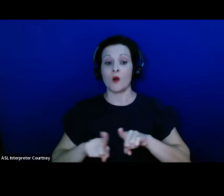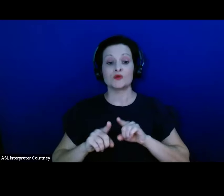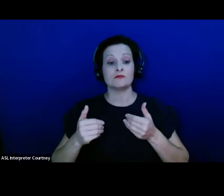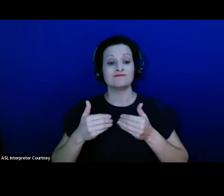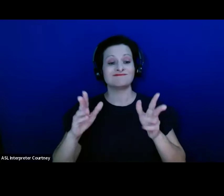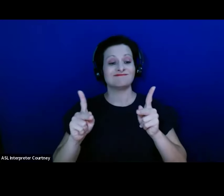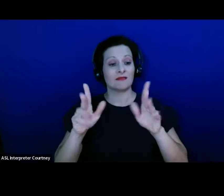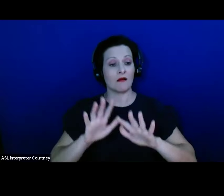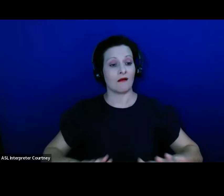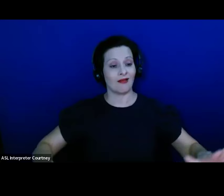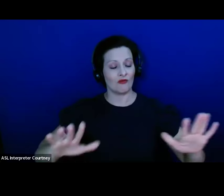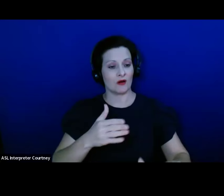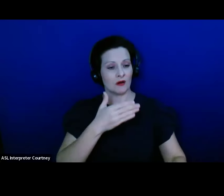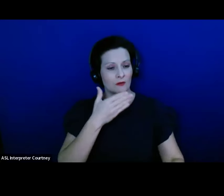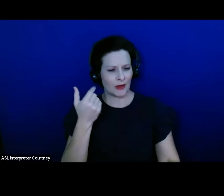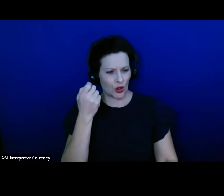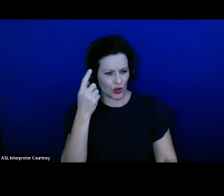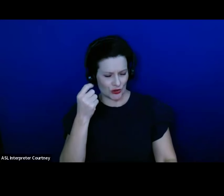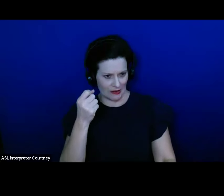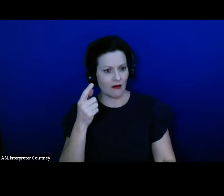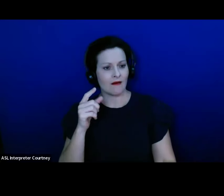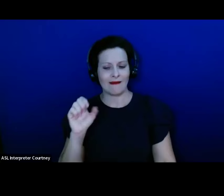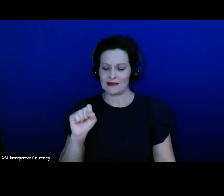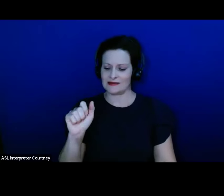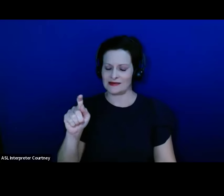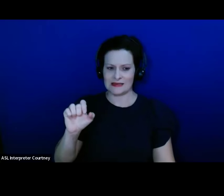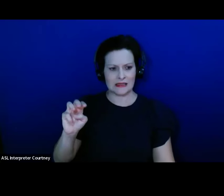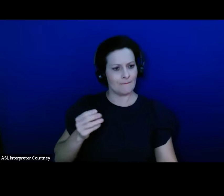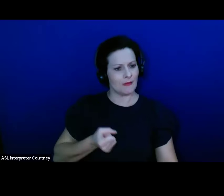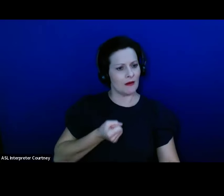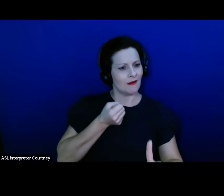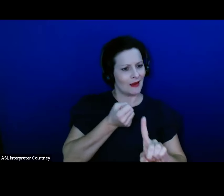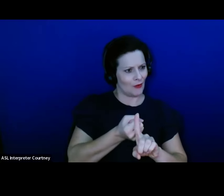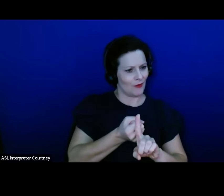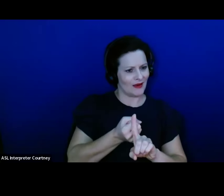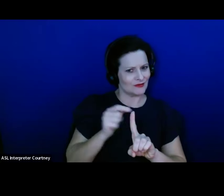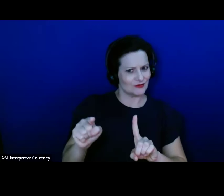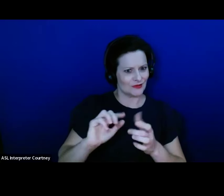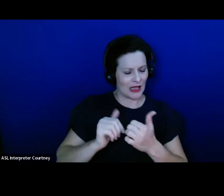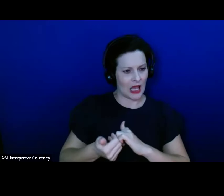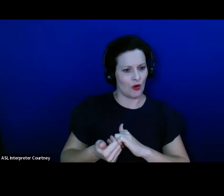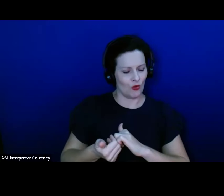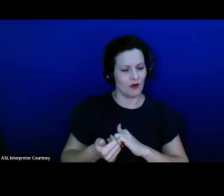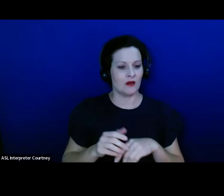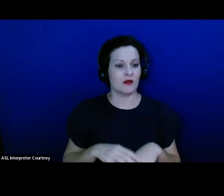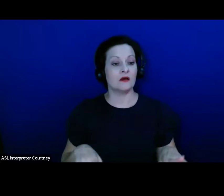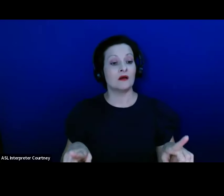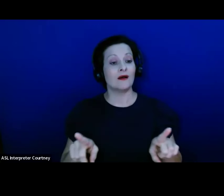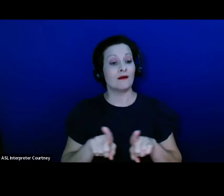to get a better understanding of the impact that S STEM had since it initiated and also start to